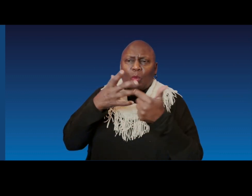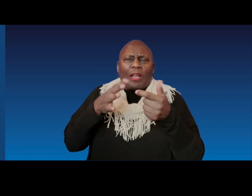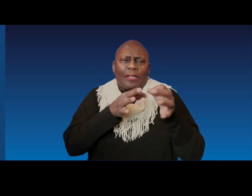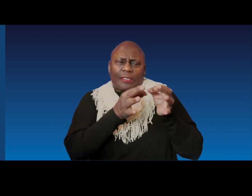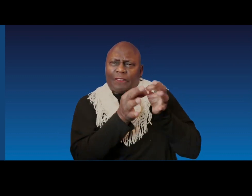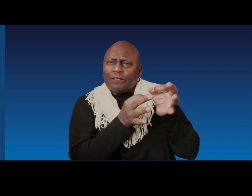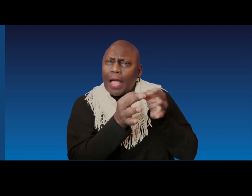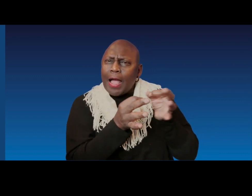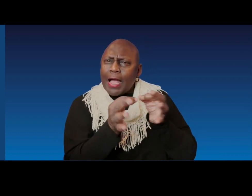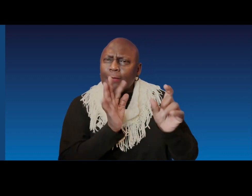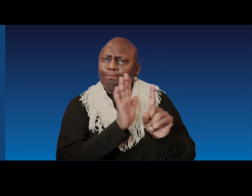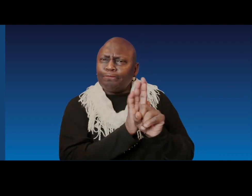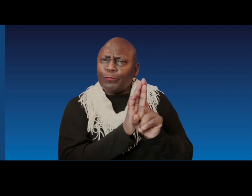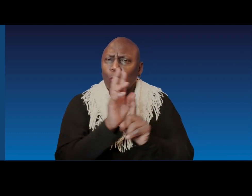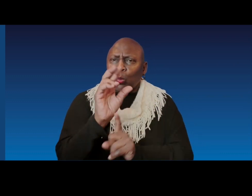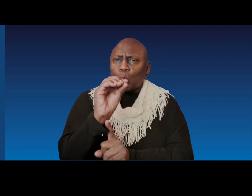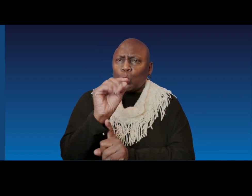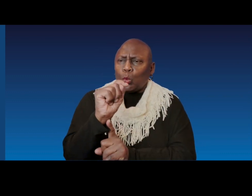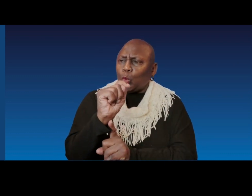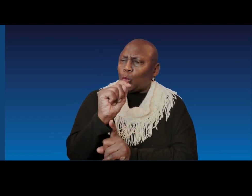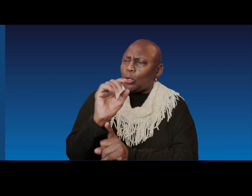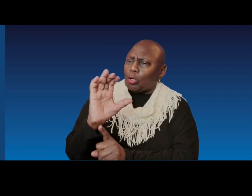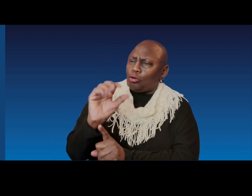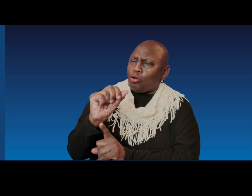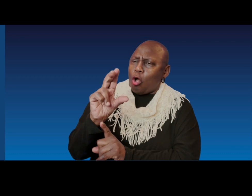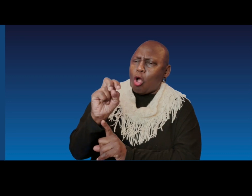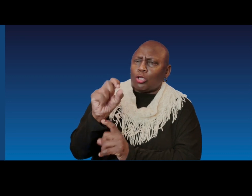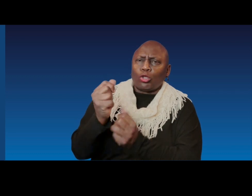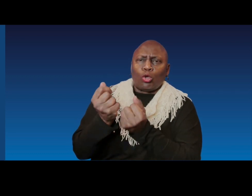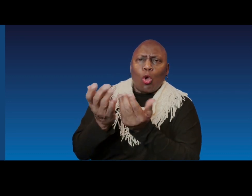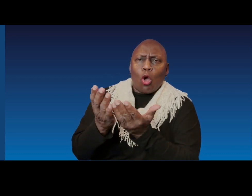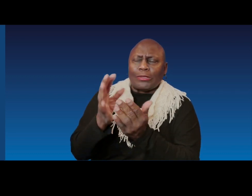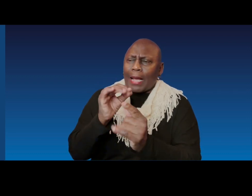First, we will define the root cause